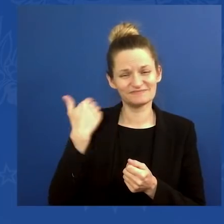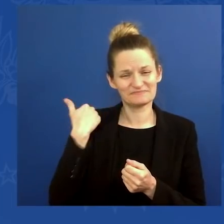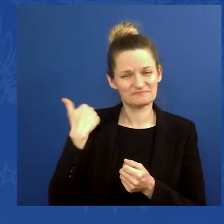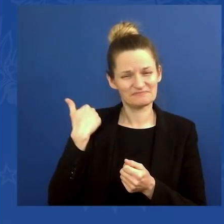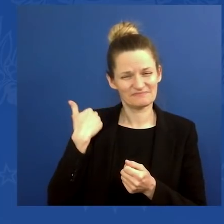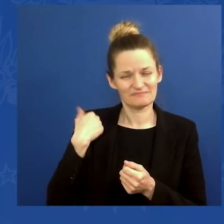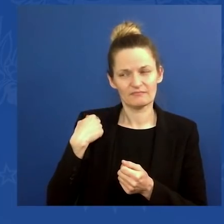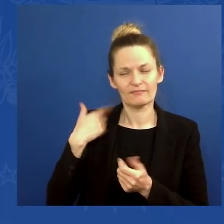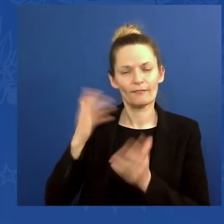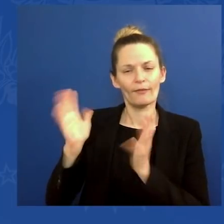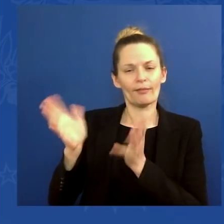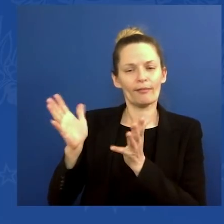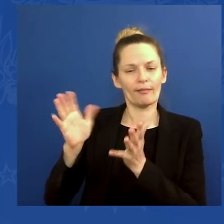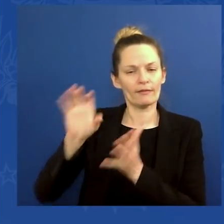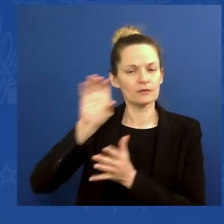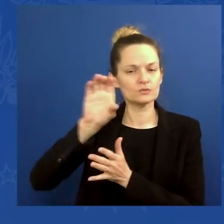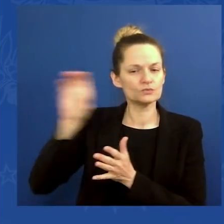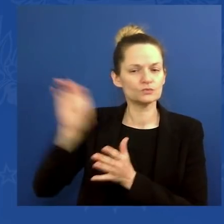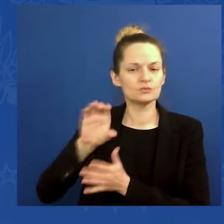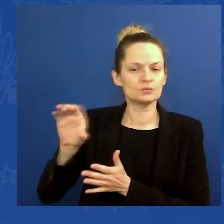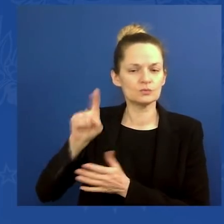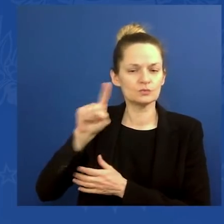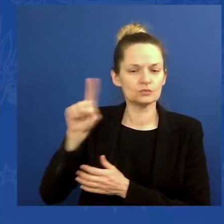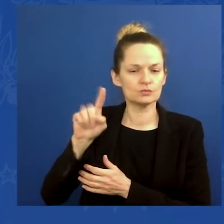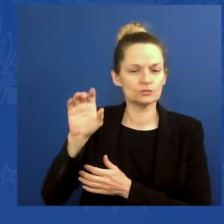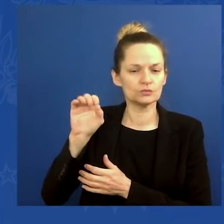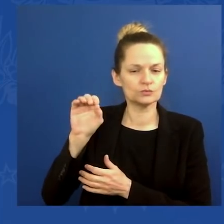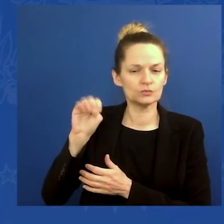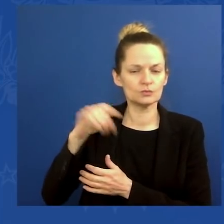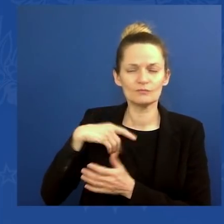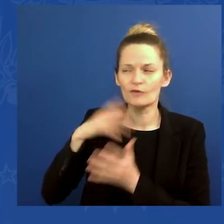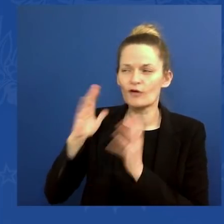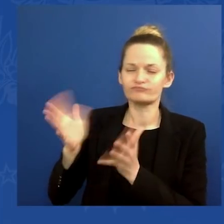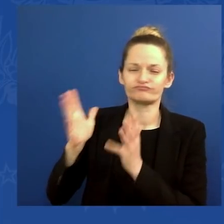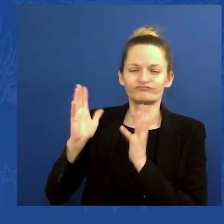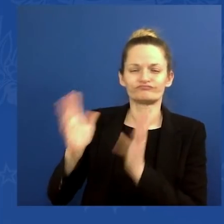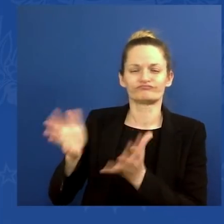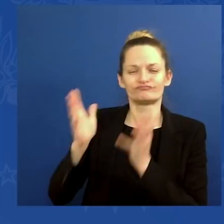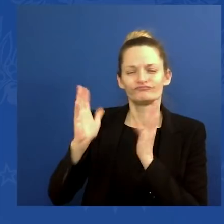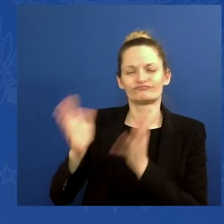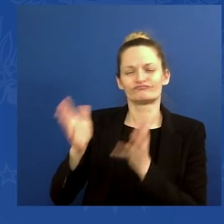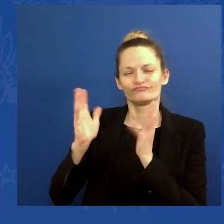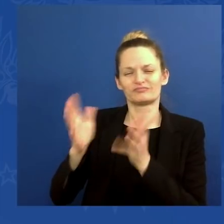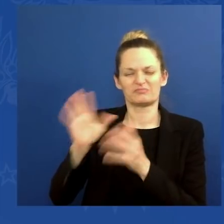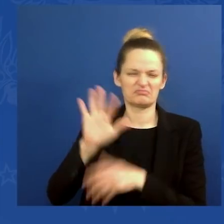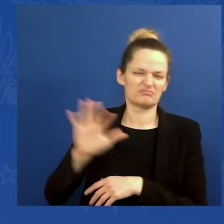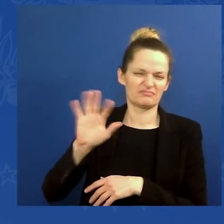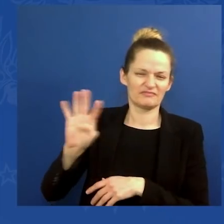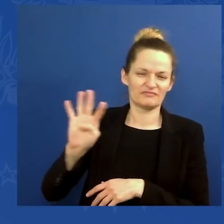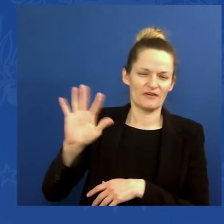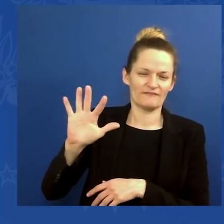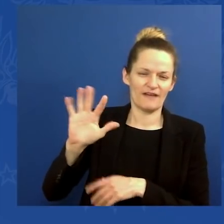as we say, with the Taoiseach for about 45 minutes. And he is -- he's looking well, he feels well.